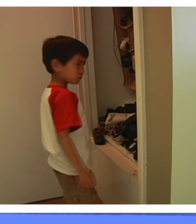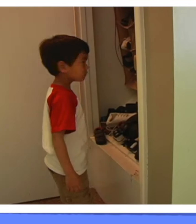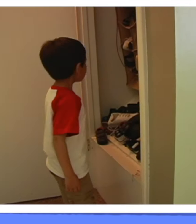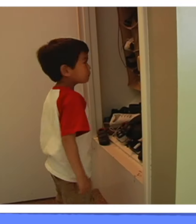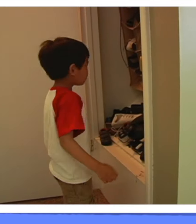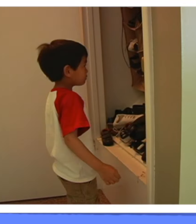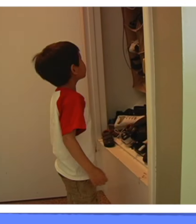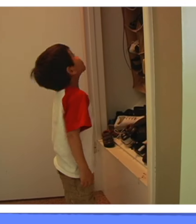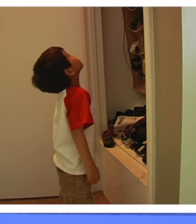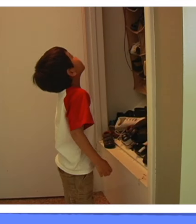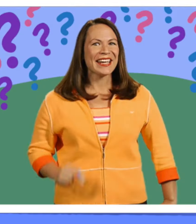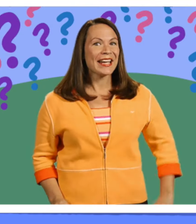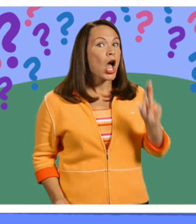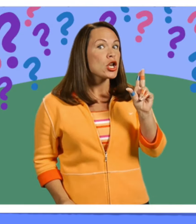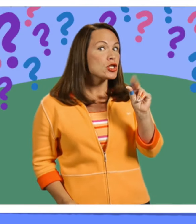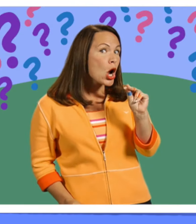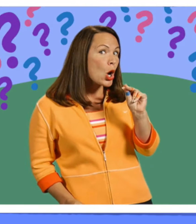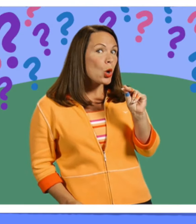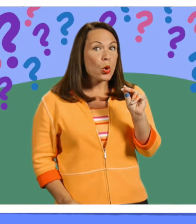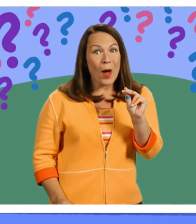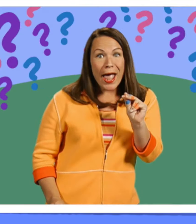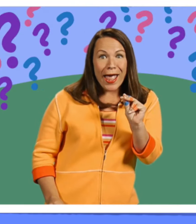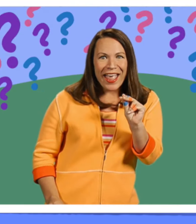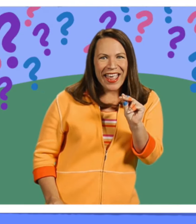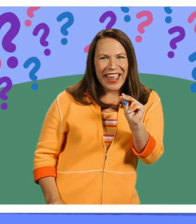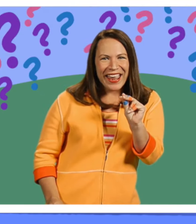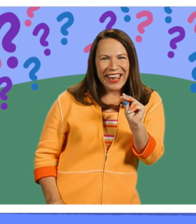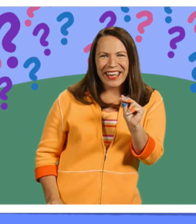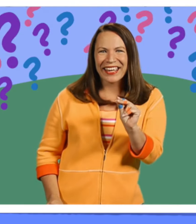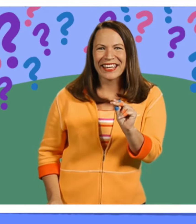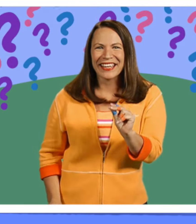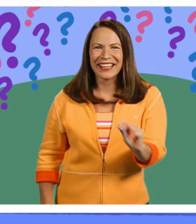No way! No way!